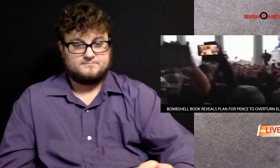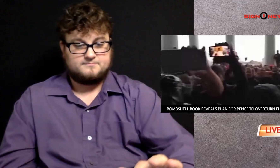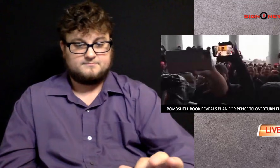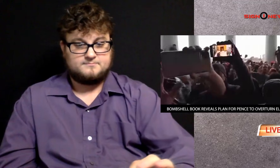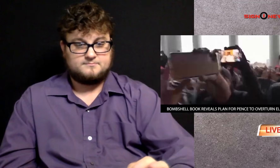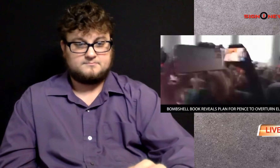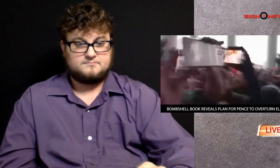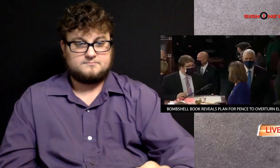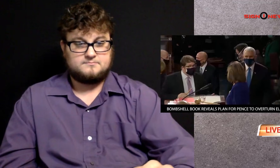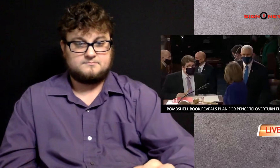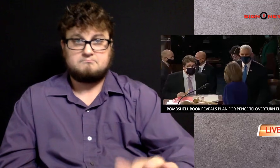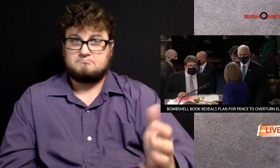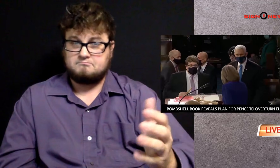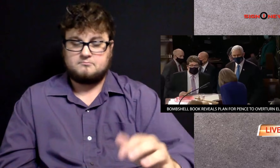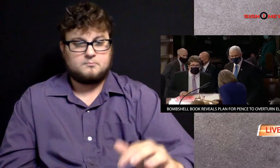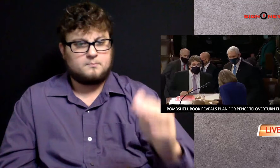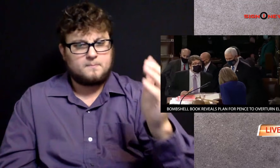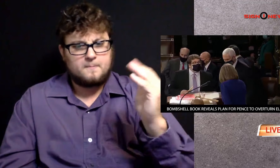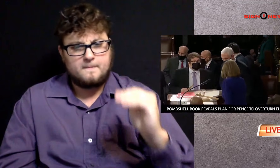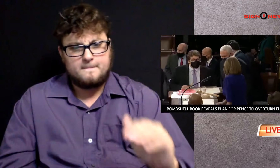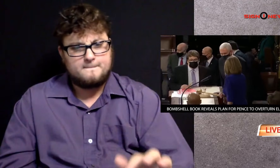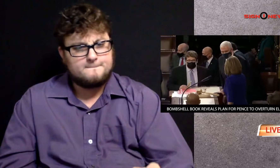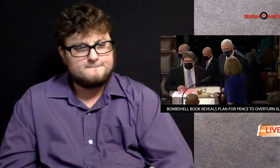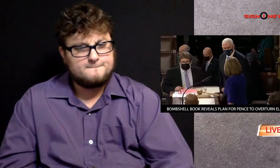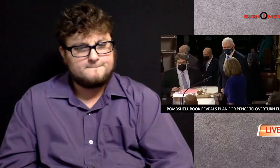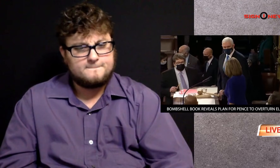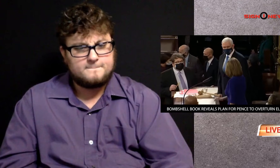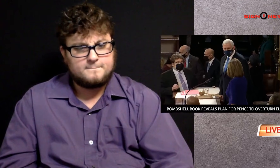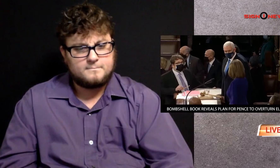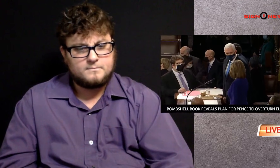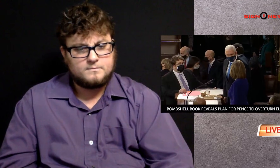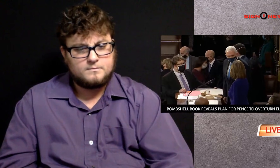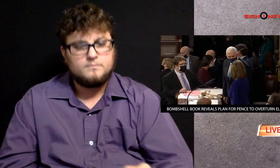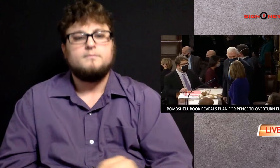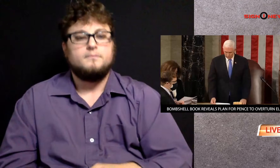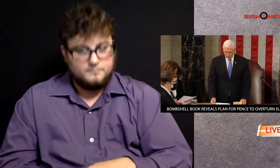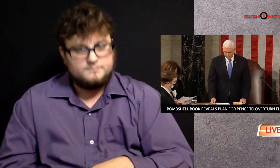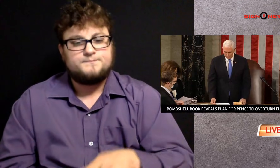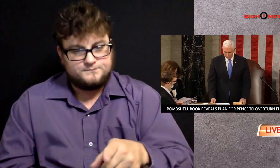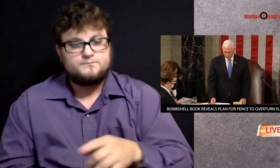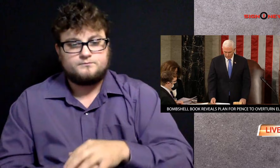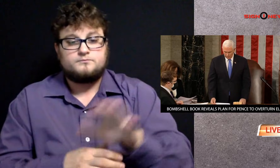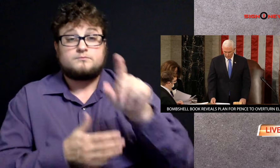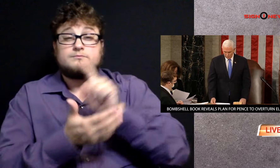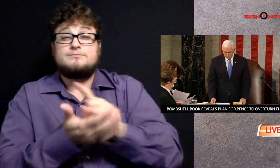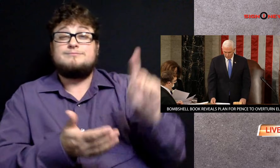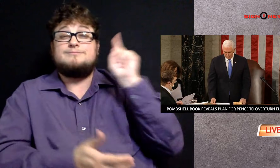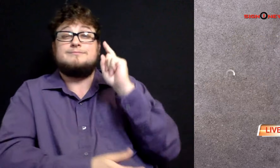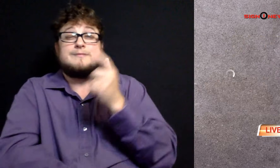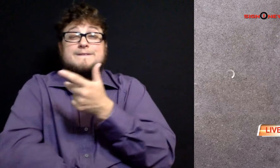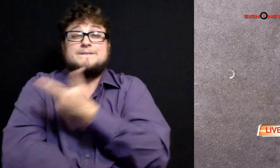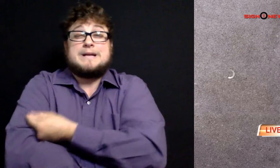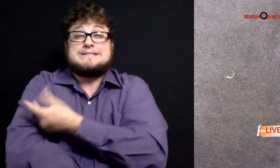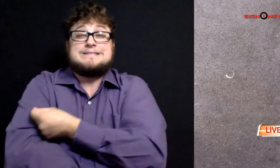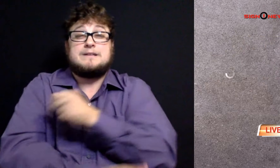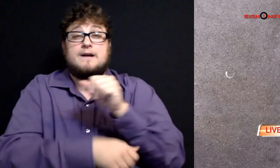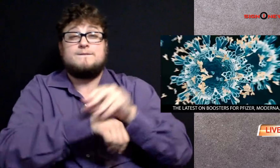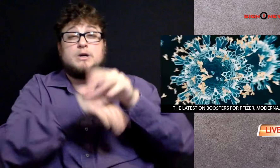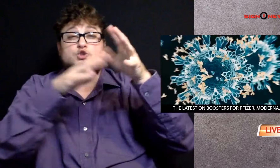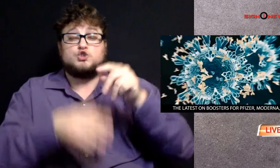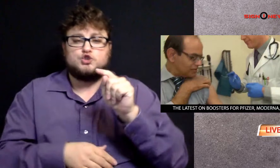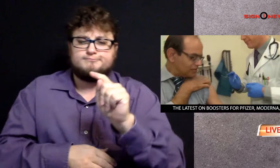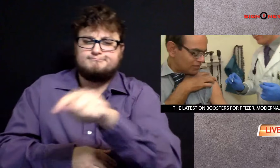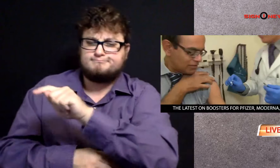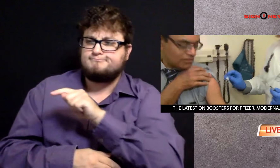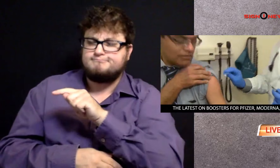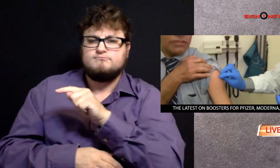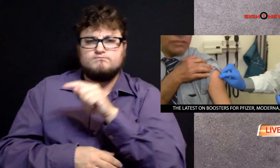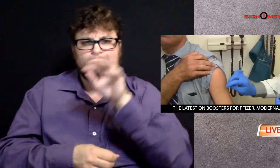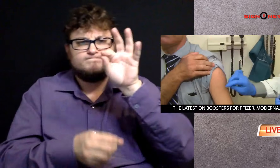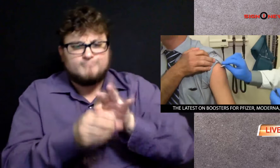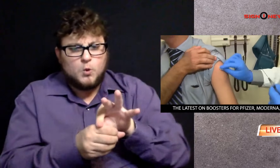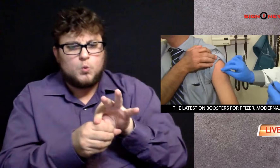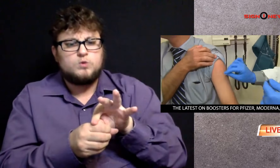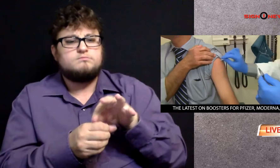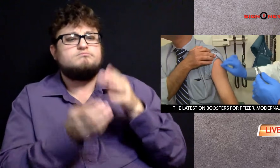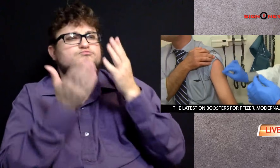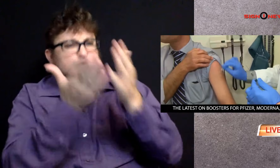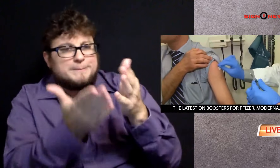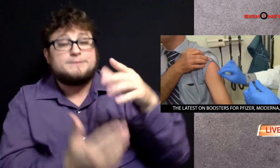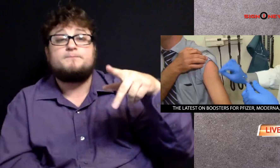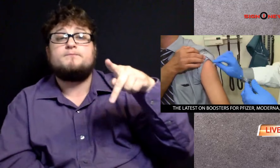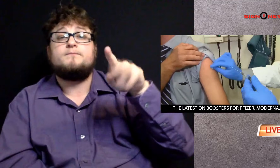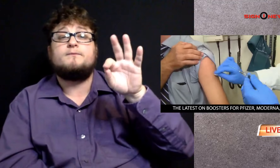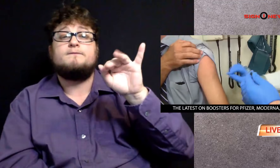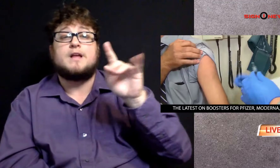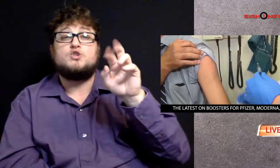unfolded and rioters called for pence's hanging